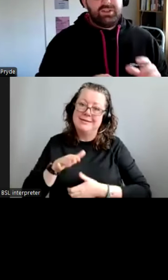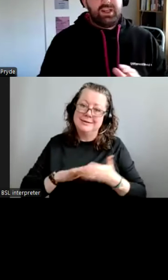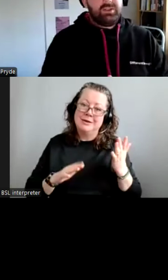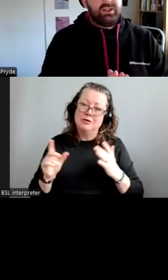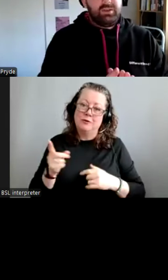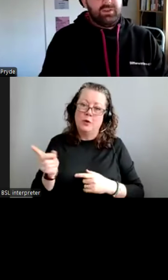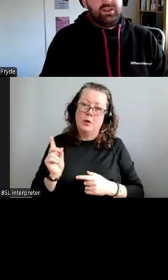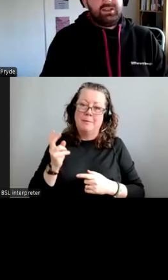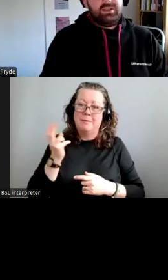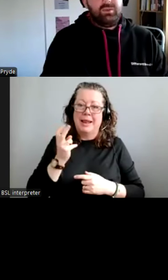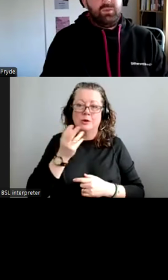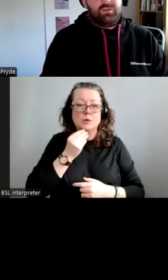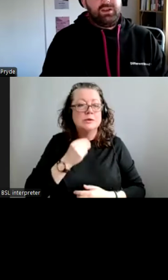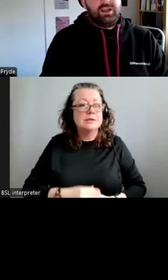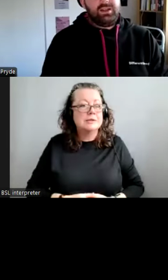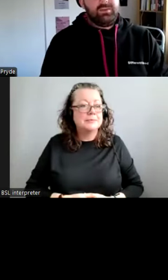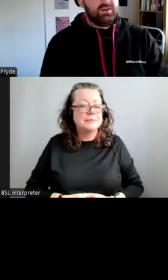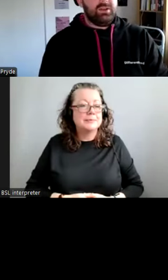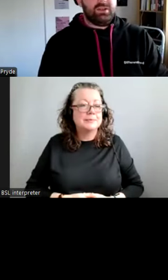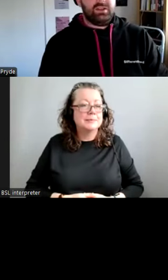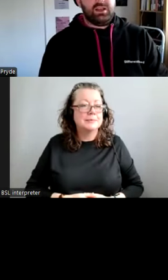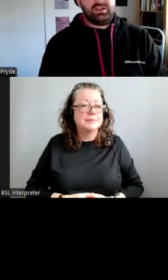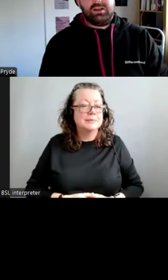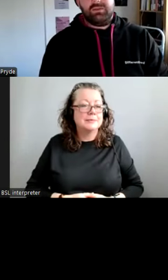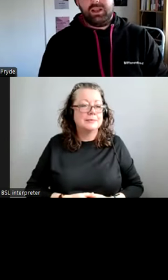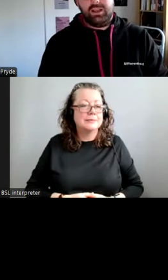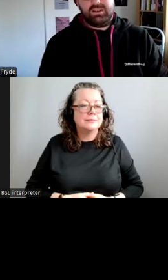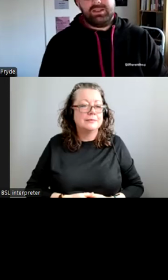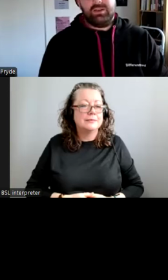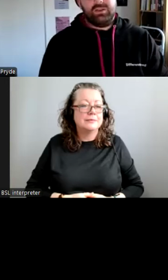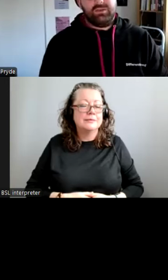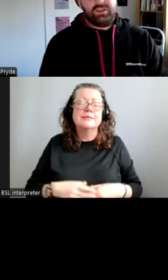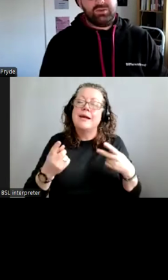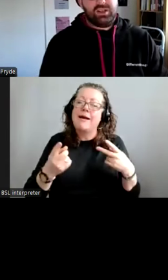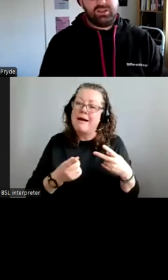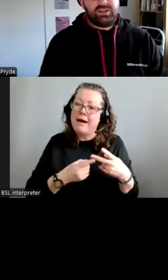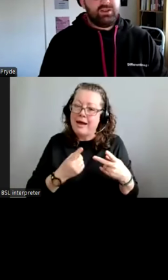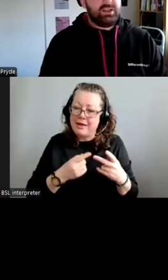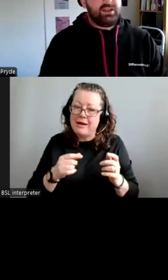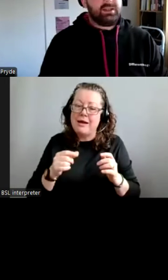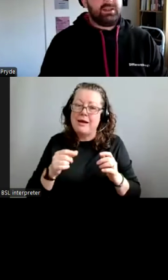Another challenge that we face within hidden impairments is our reliance on visual changes in context.